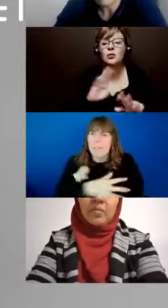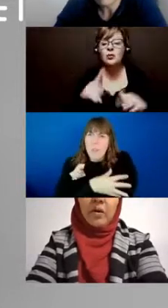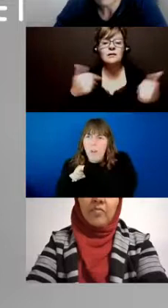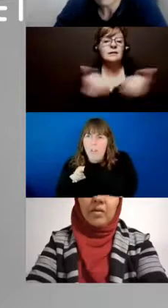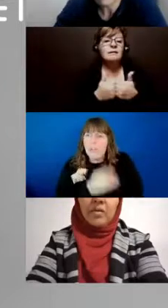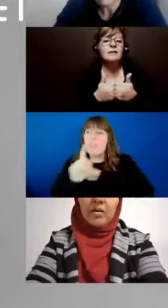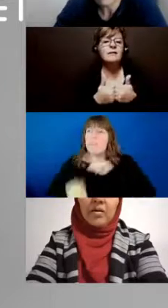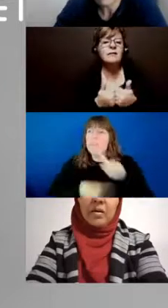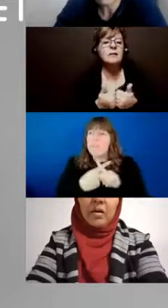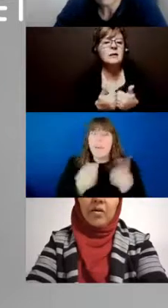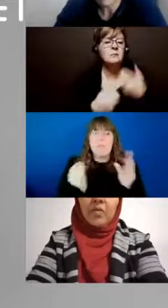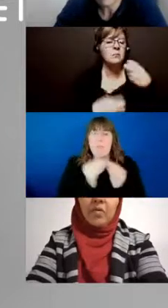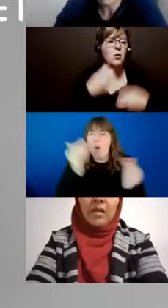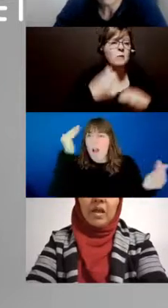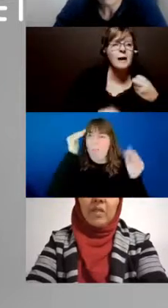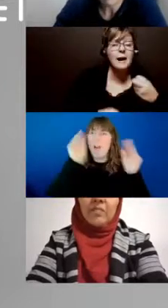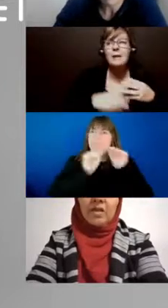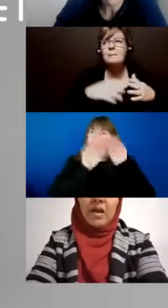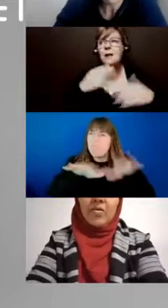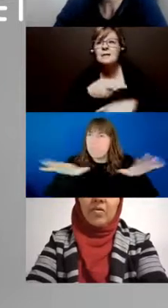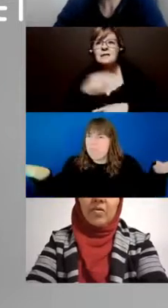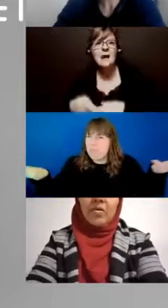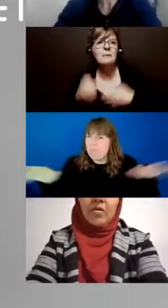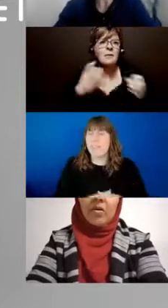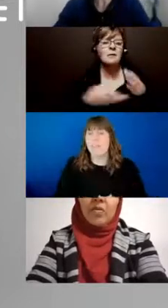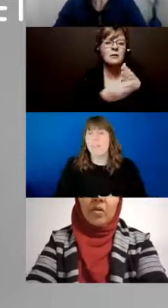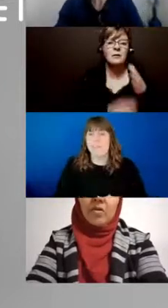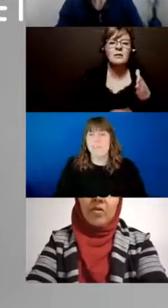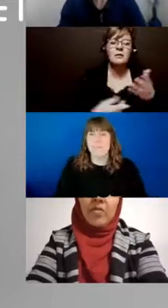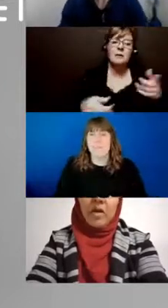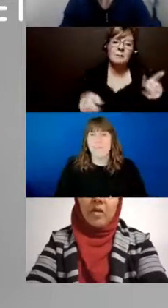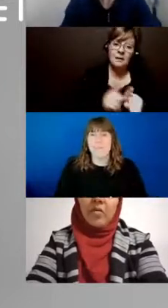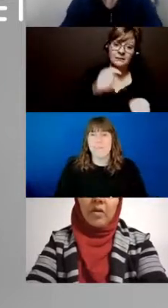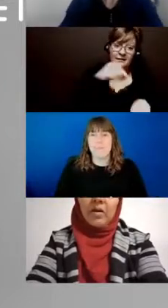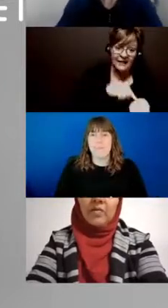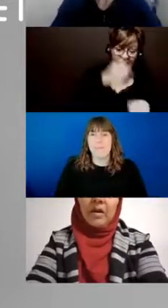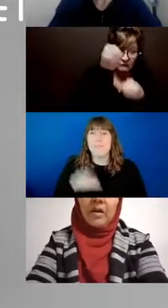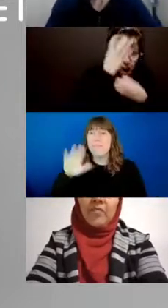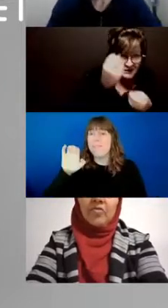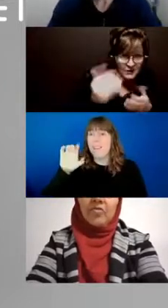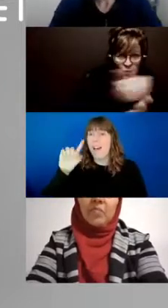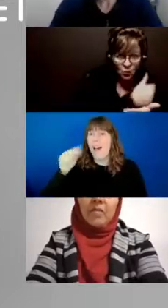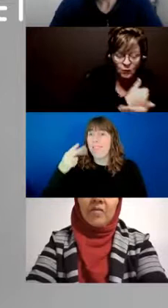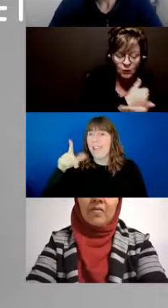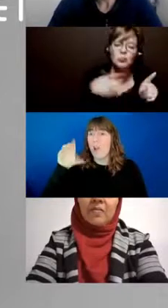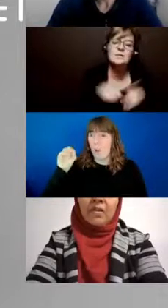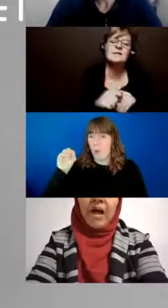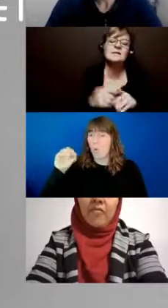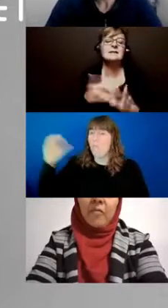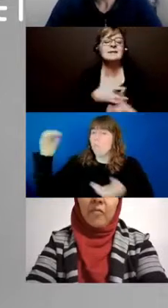poverty we came together with a fellow because they have a tremendous platform